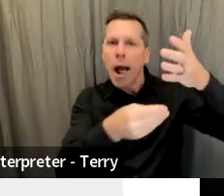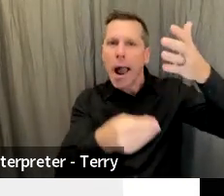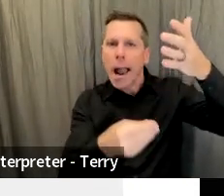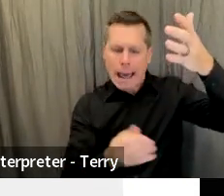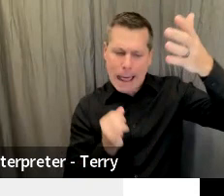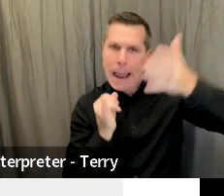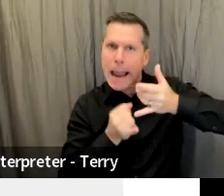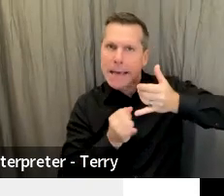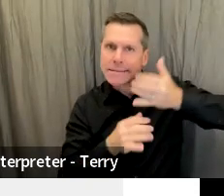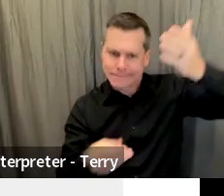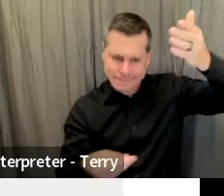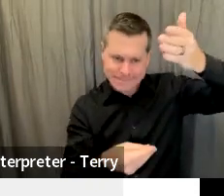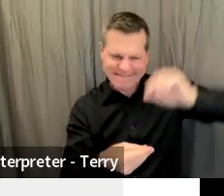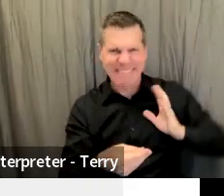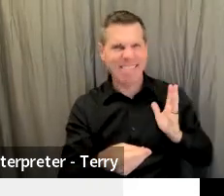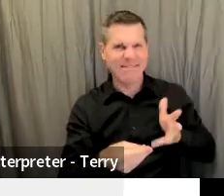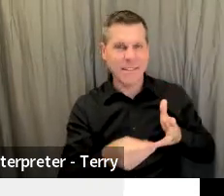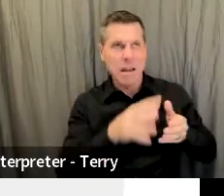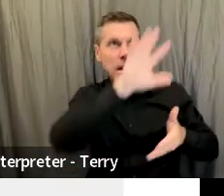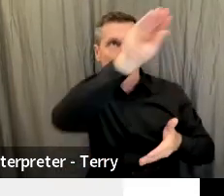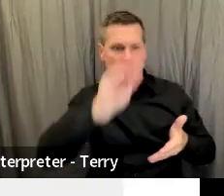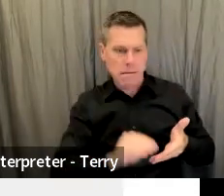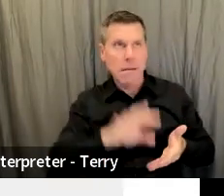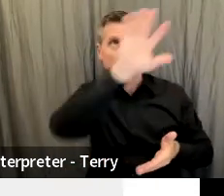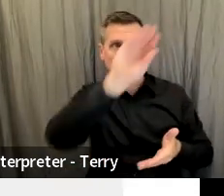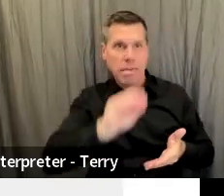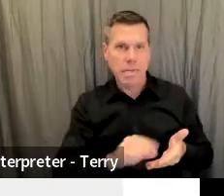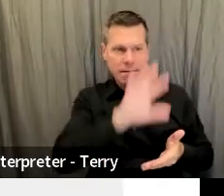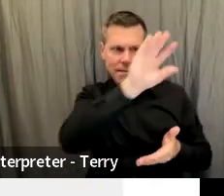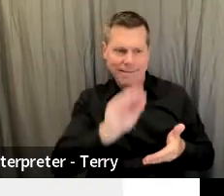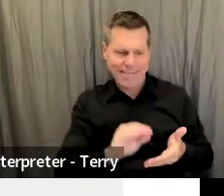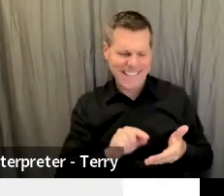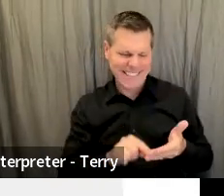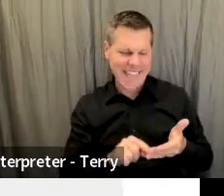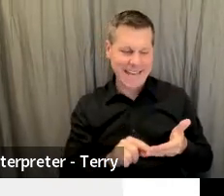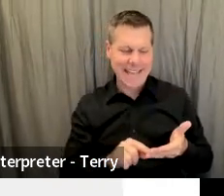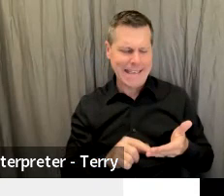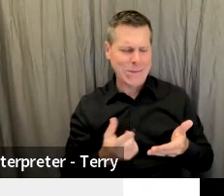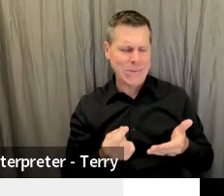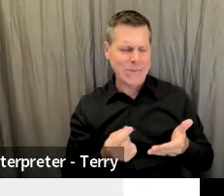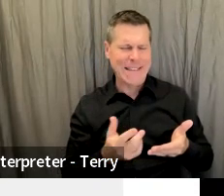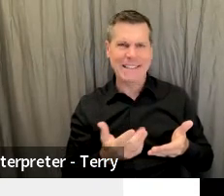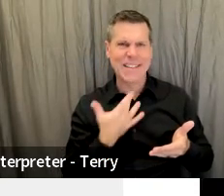And I think most of that stuff ultimately got pushed over to the plug and play course, which we'll show you in just a minute.